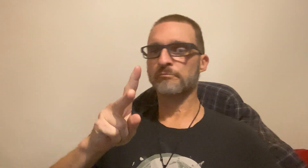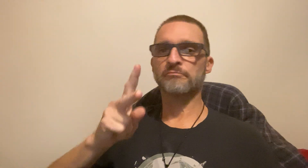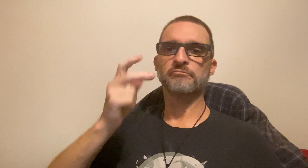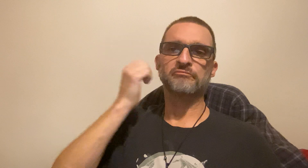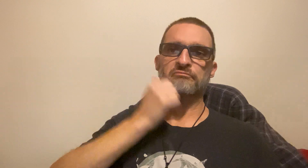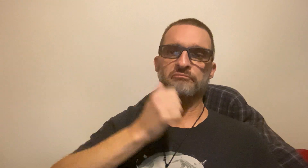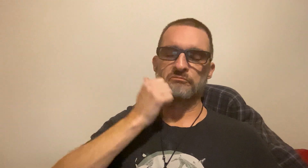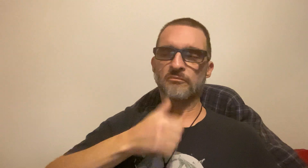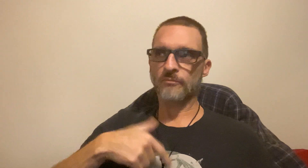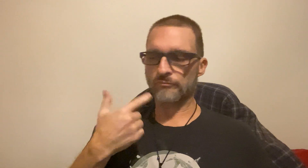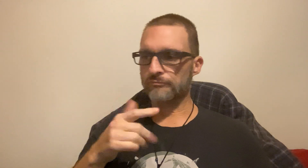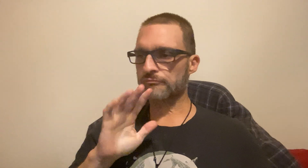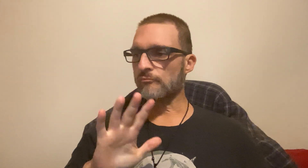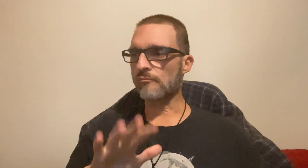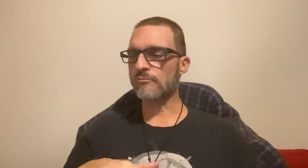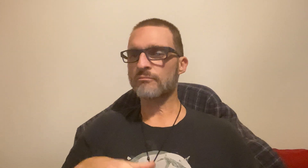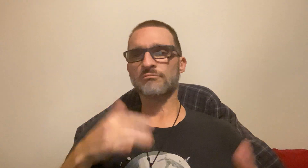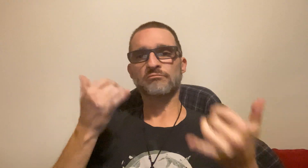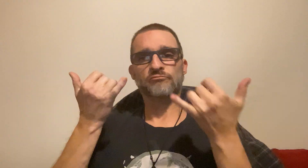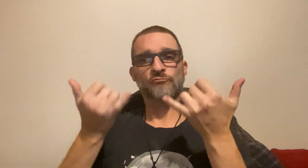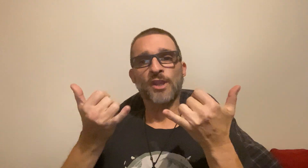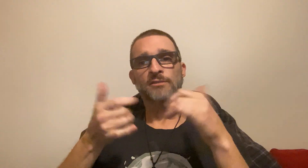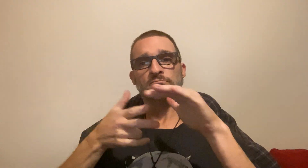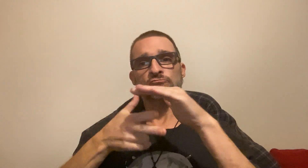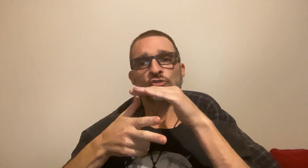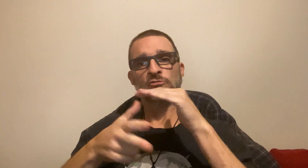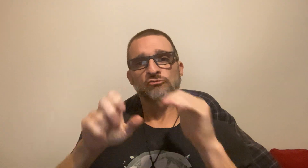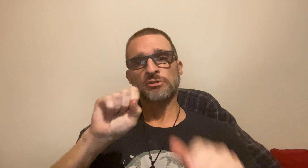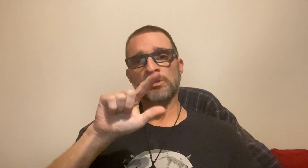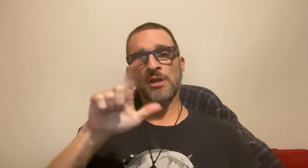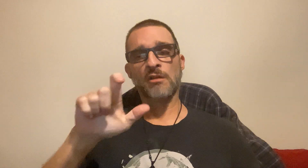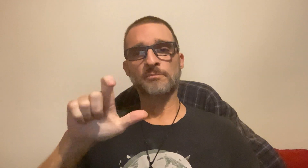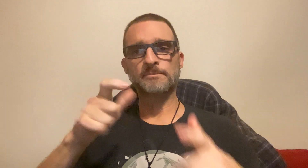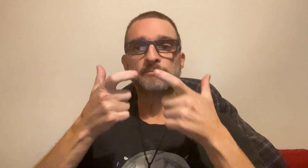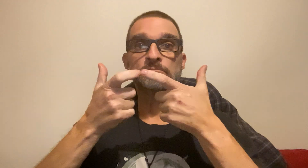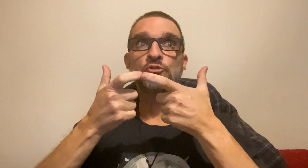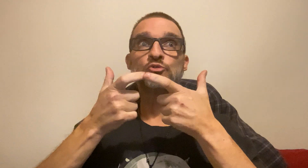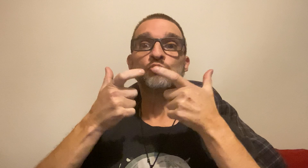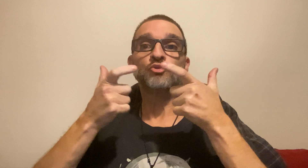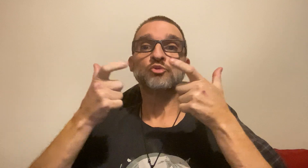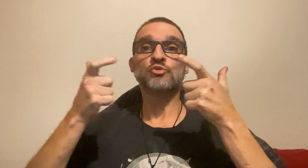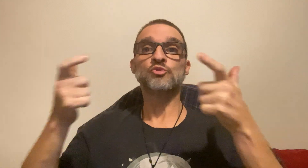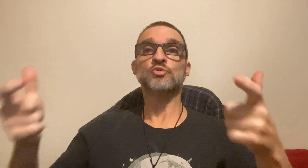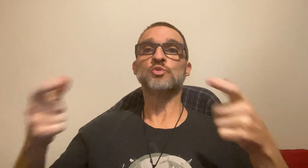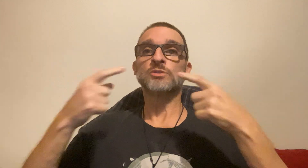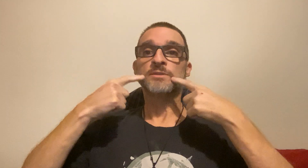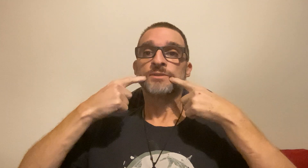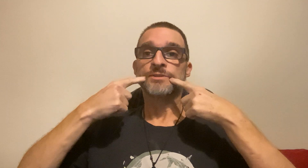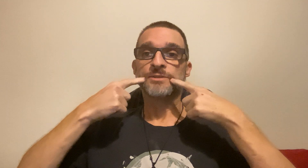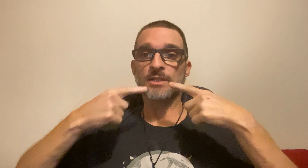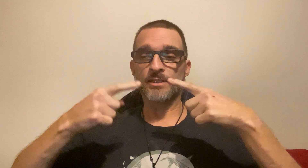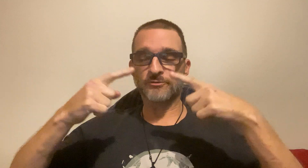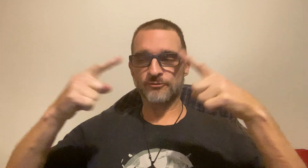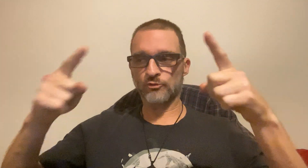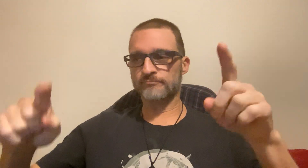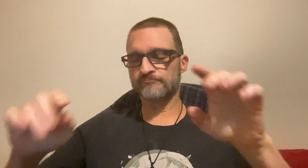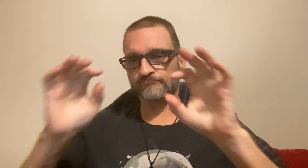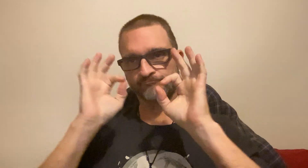Okay. My daily life. Today the garage sale is a HUGE success.